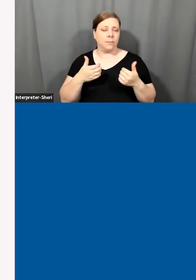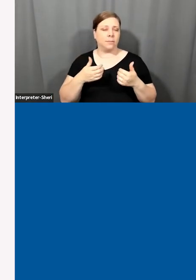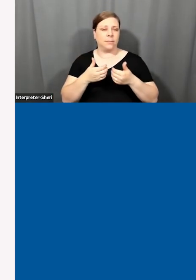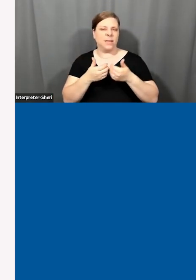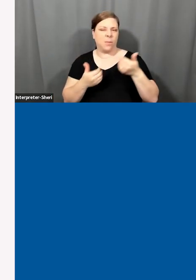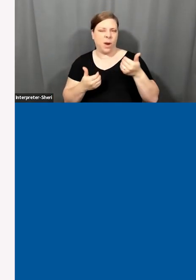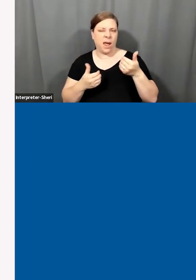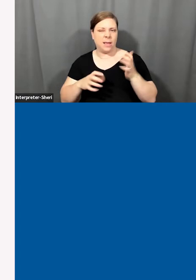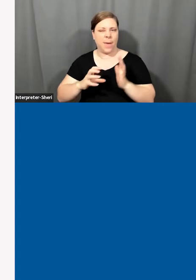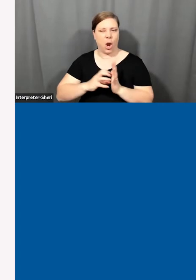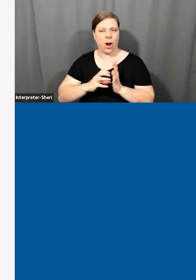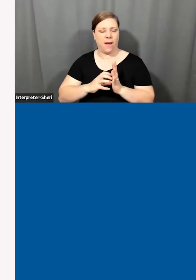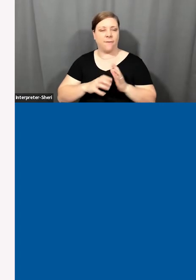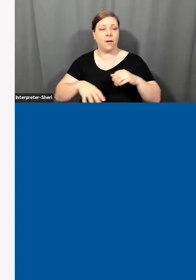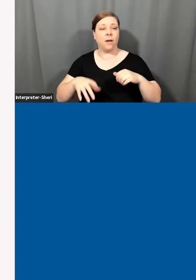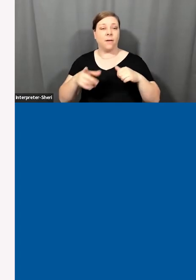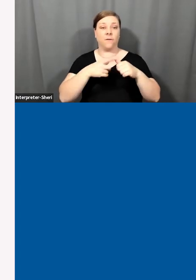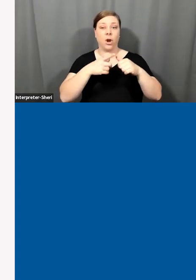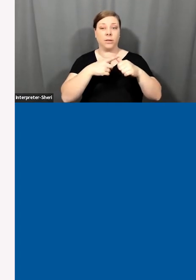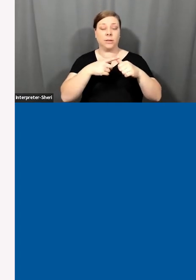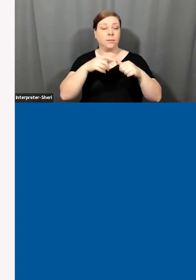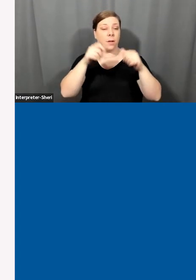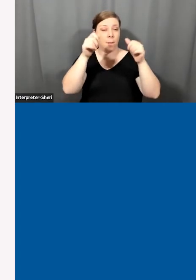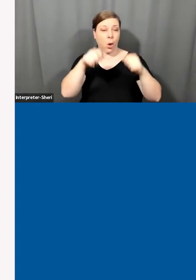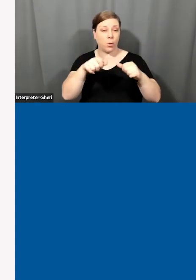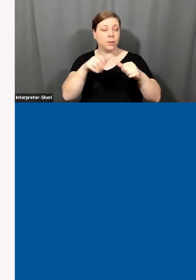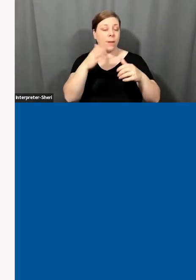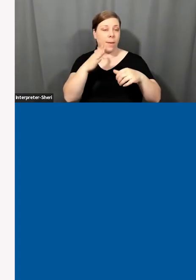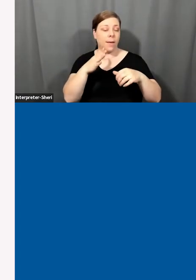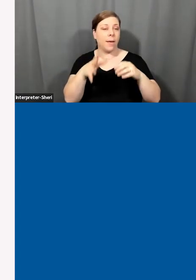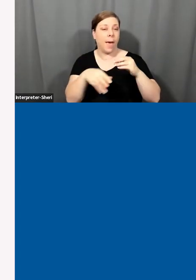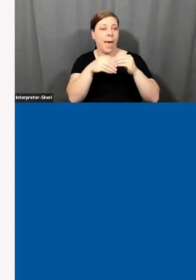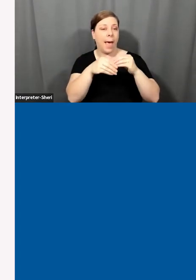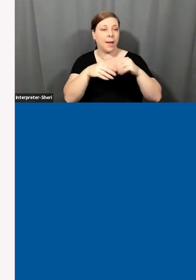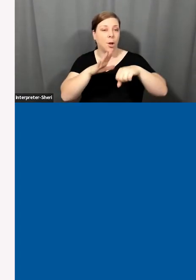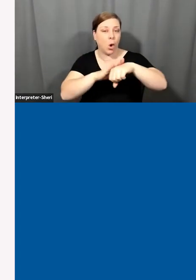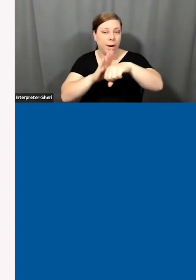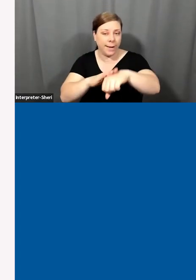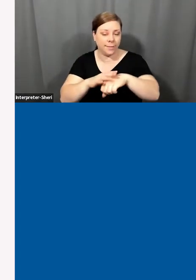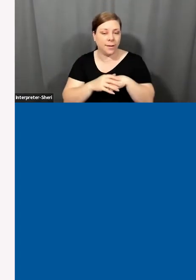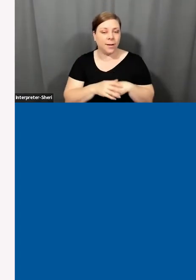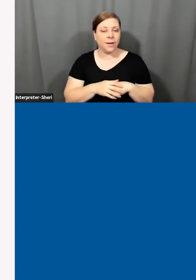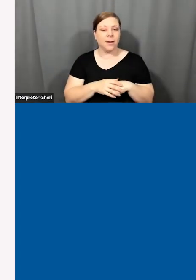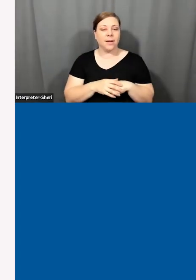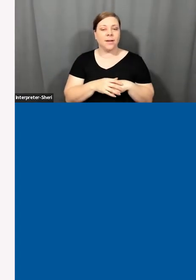maybe you could post the content warning on the post itself and then write a few comments saying warning, this is going to be the explicit image